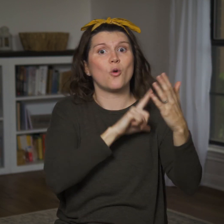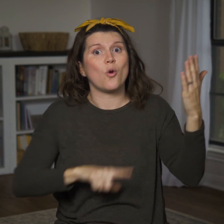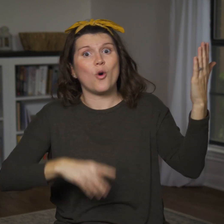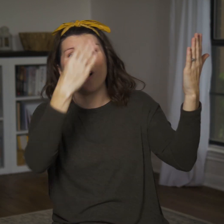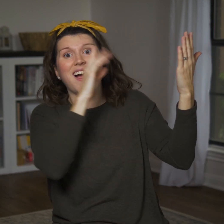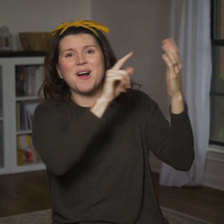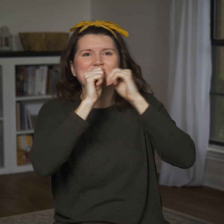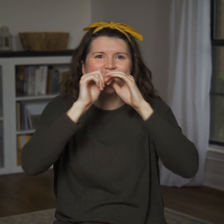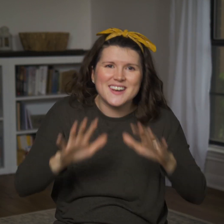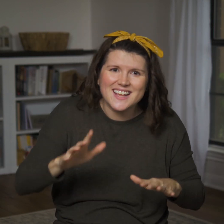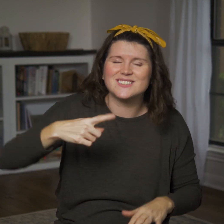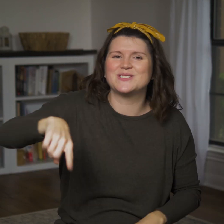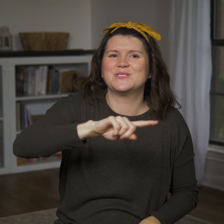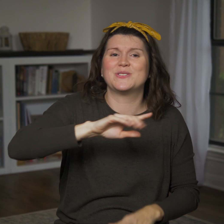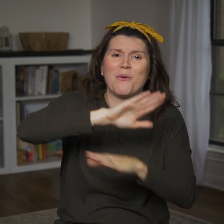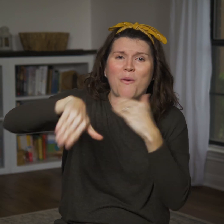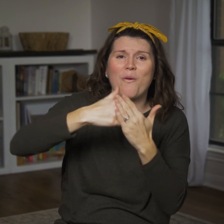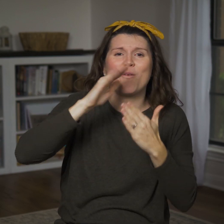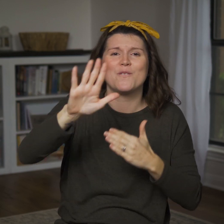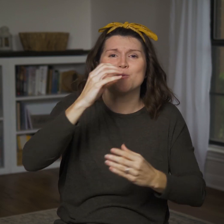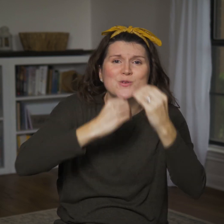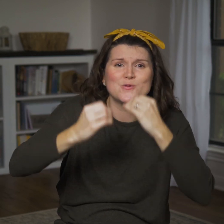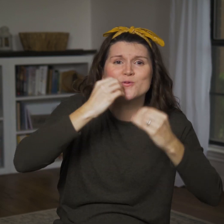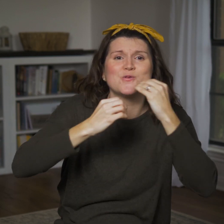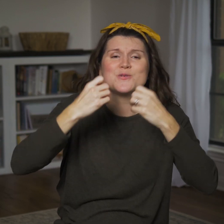and “The Lord your God will bless you in all your produce